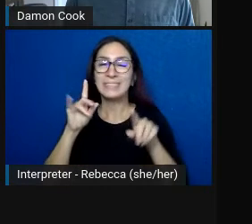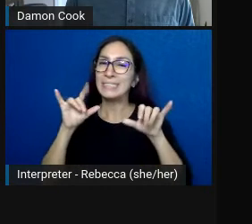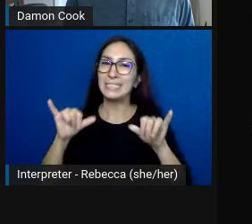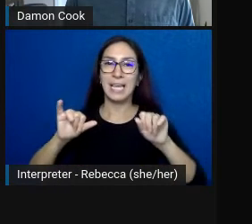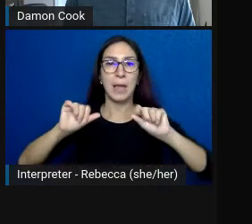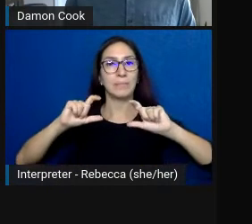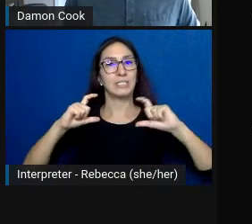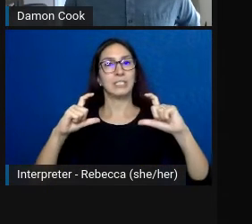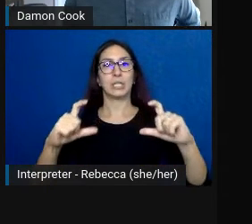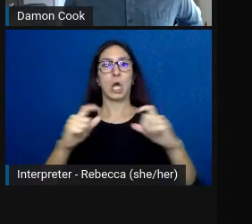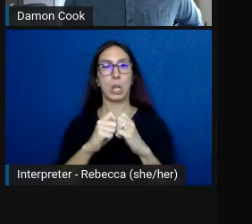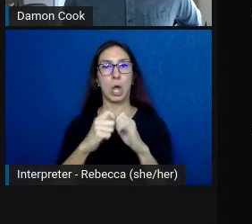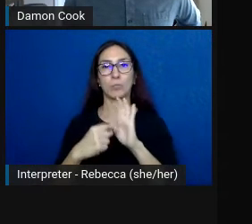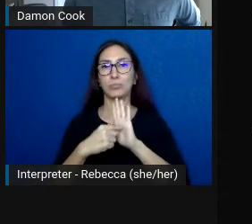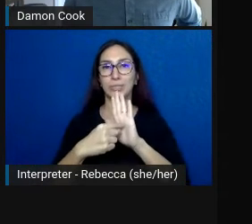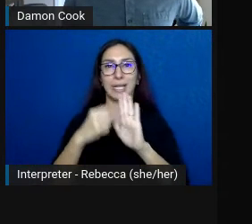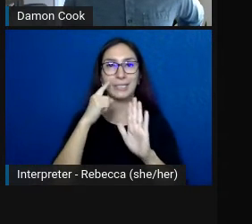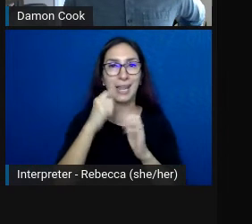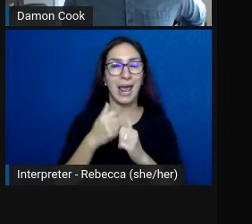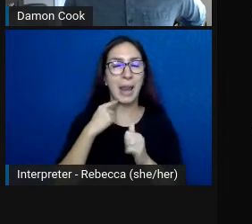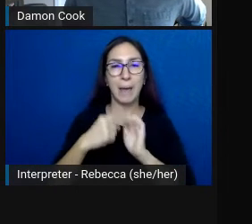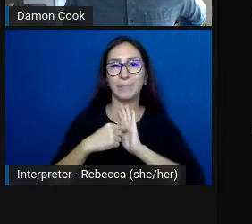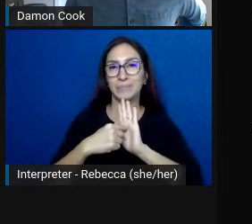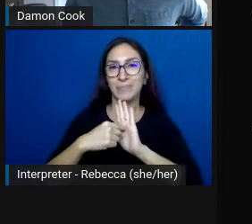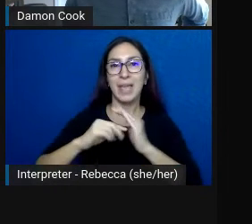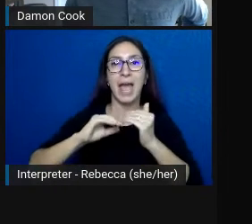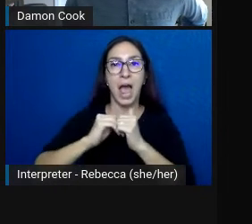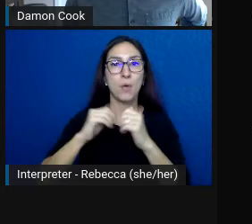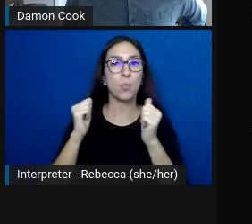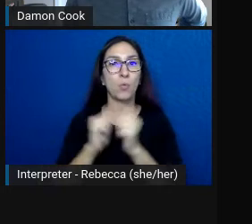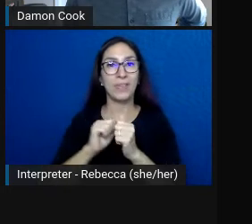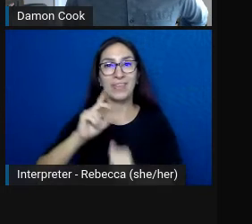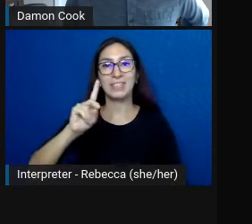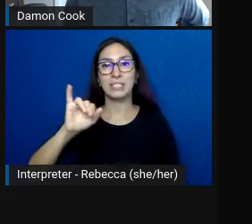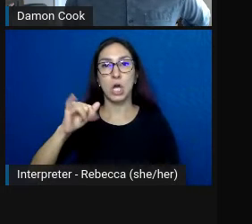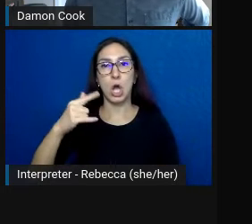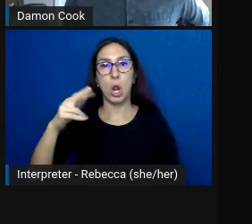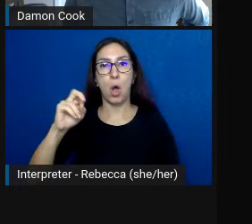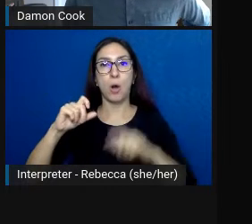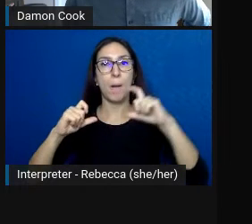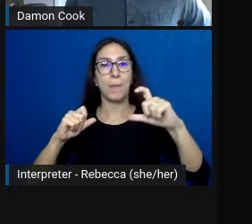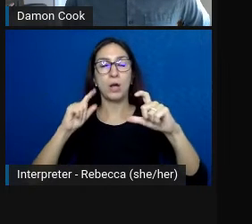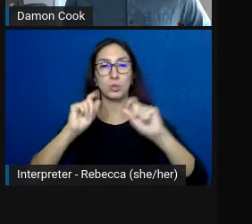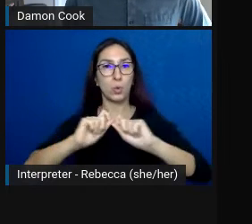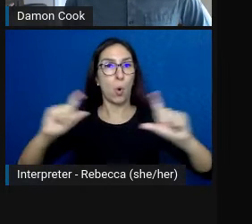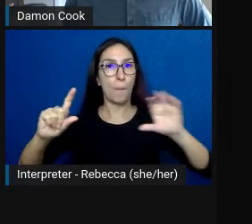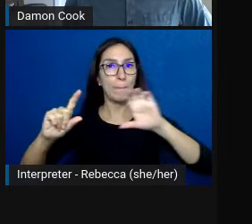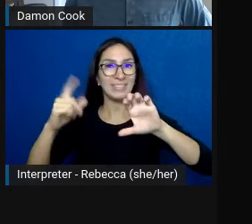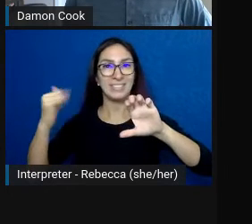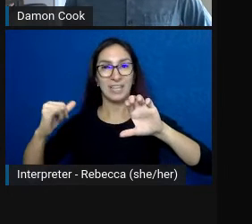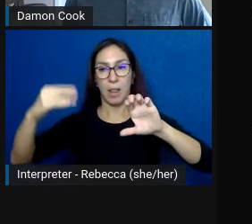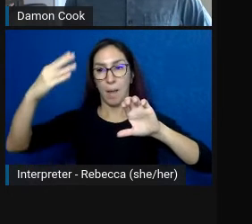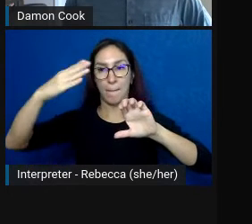and I'm demonstrating how would the dialog open when the page behind it is still scrollable,